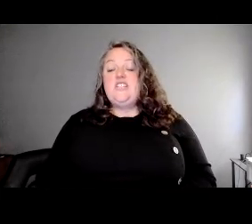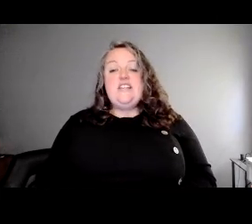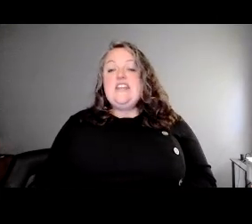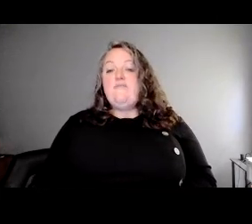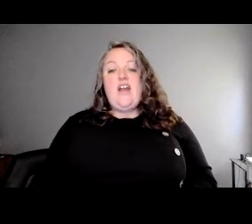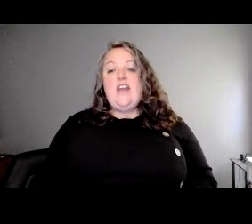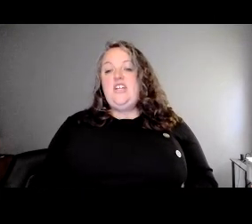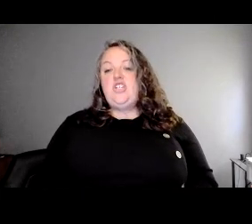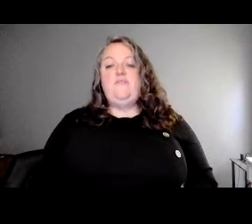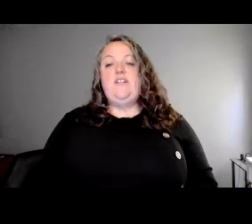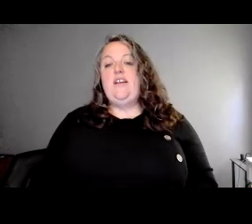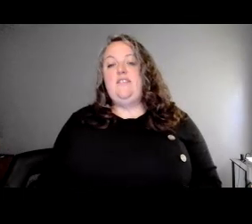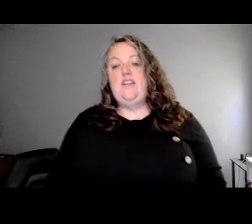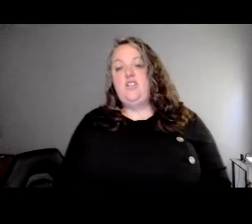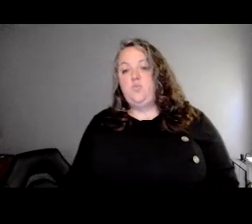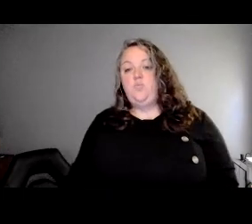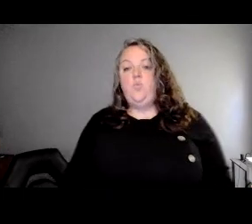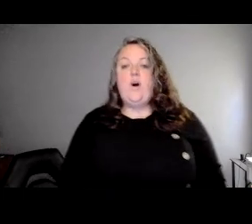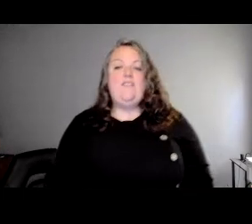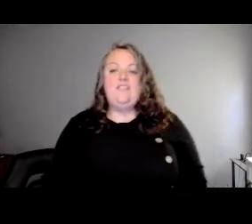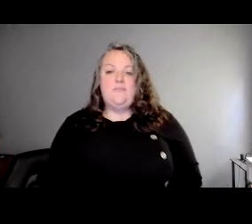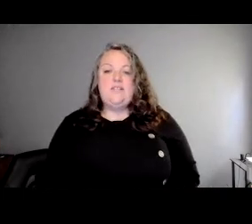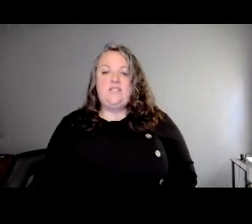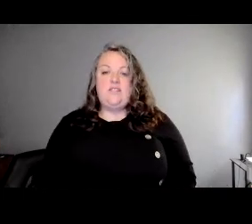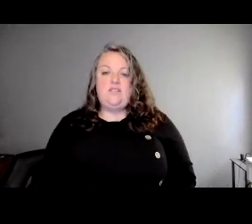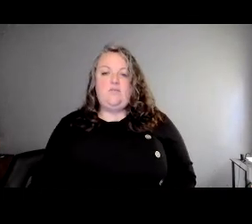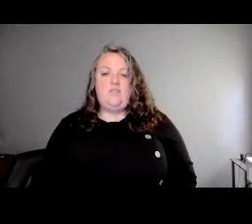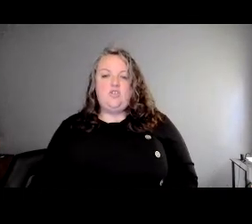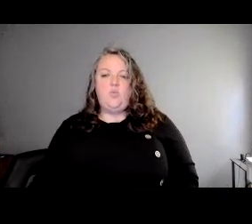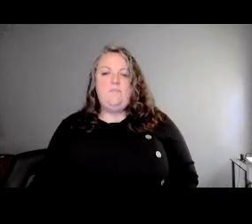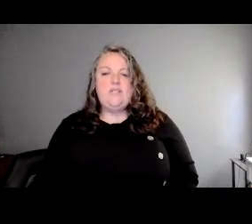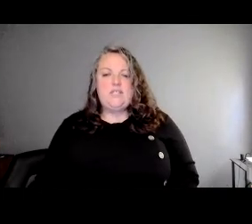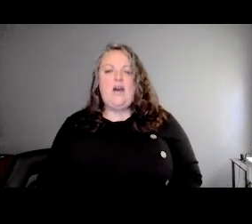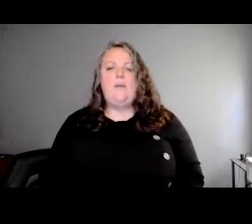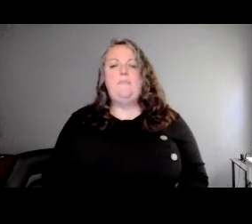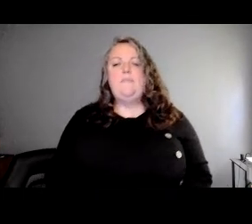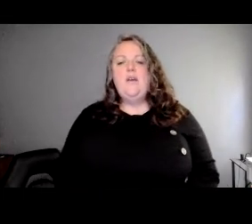there's never any shoveling. There's one I think the bus there's one bus stop